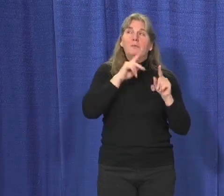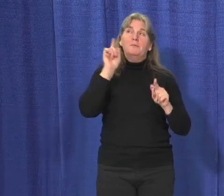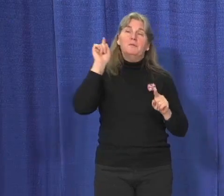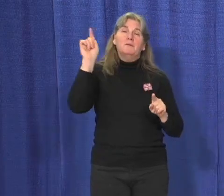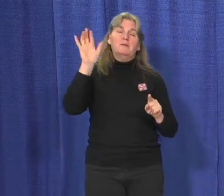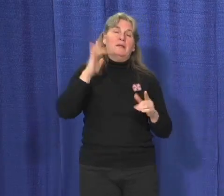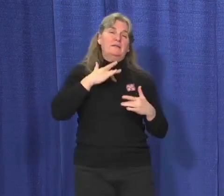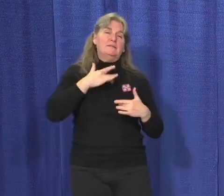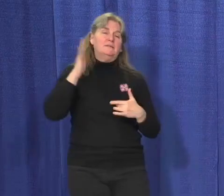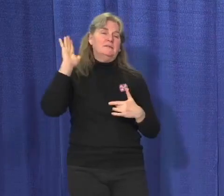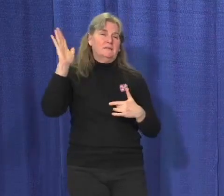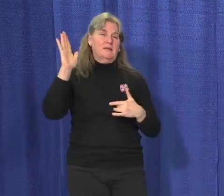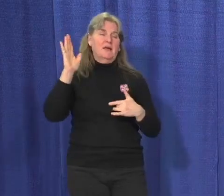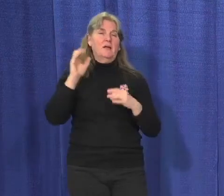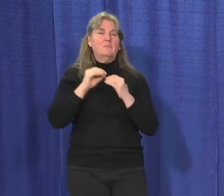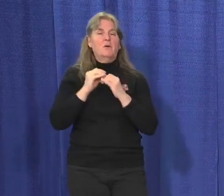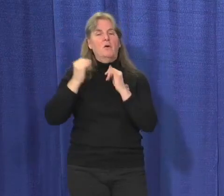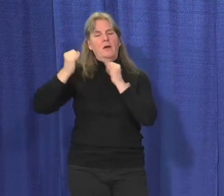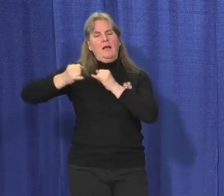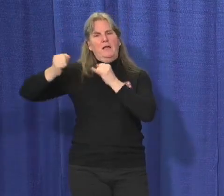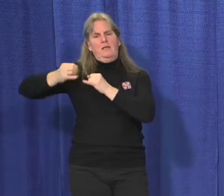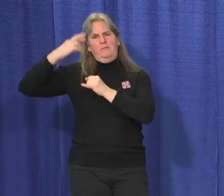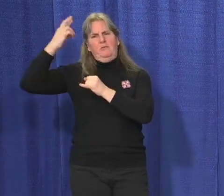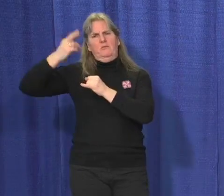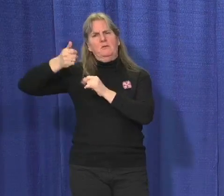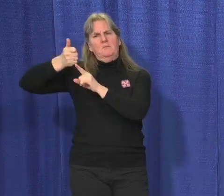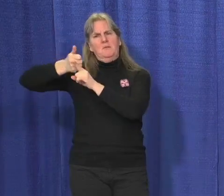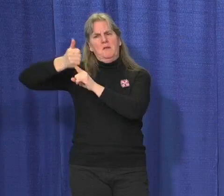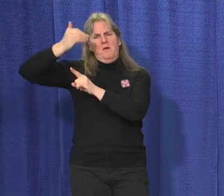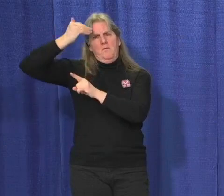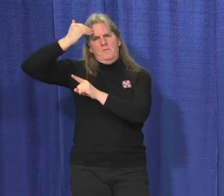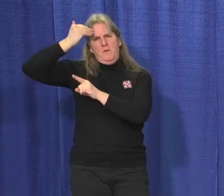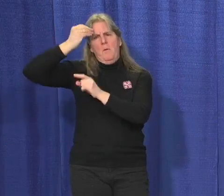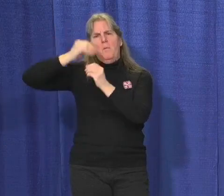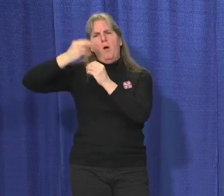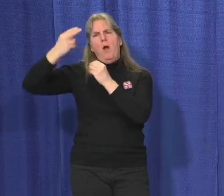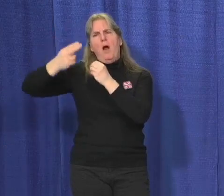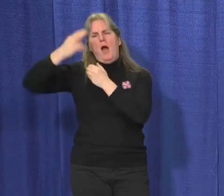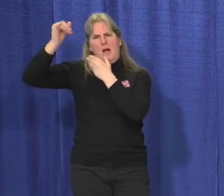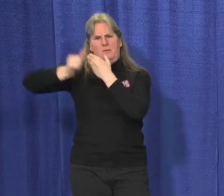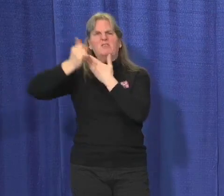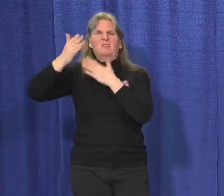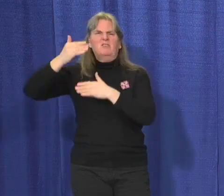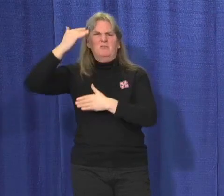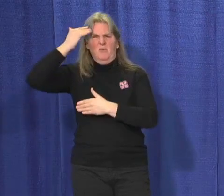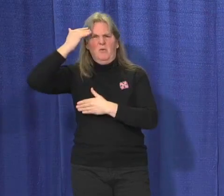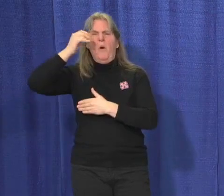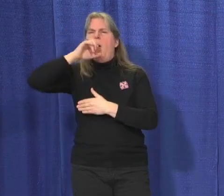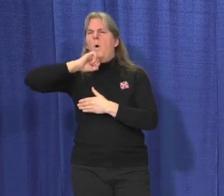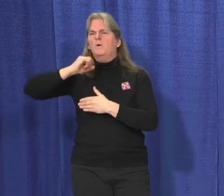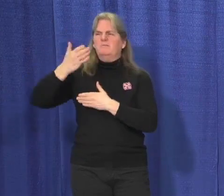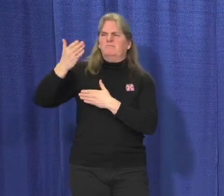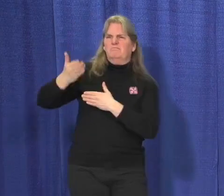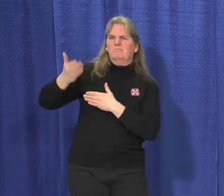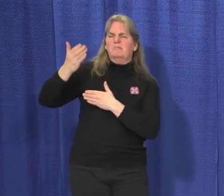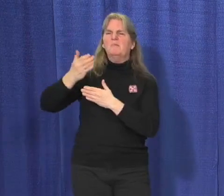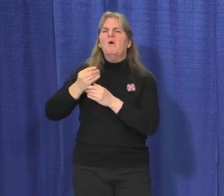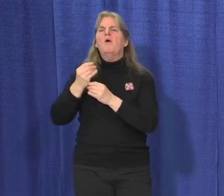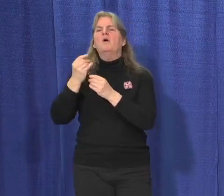people tend to have more individual reasons and know they are higher at risk for more